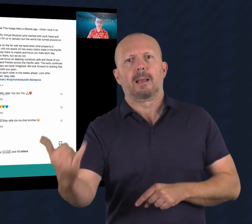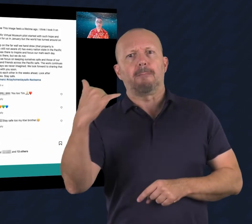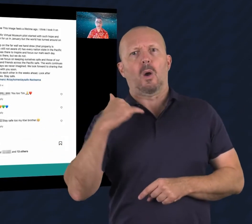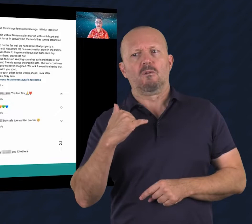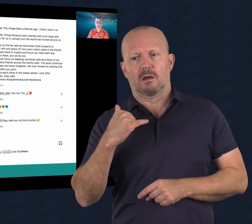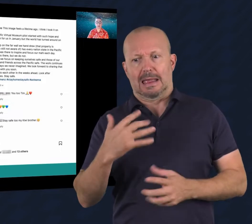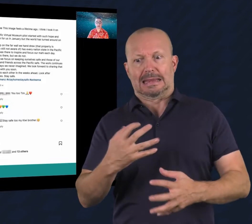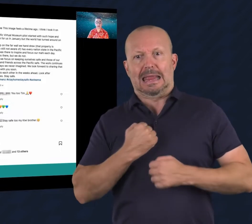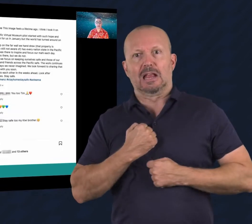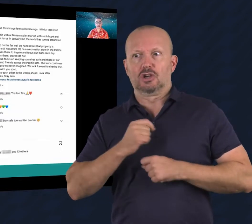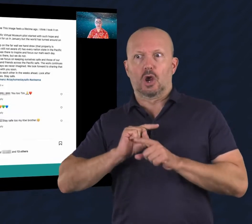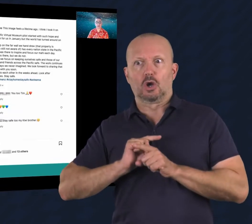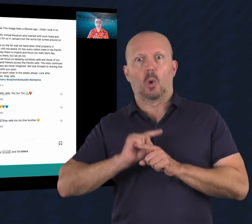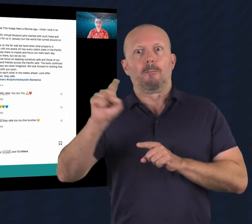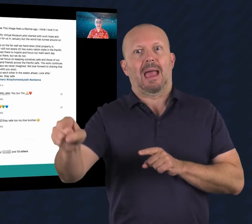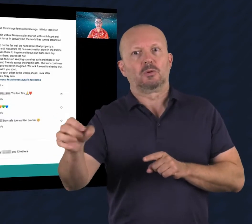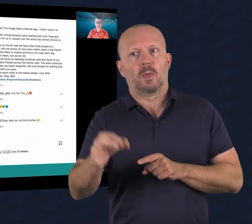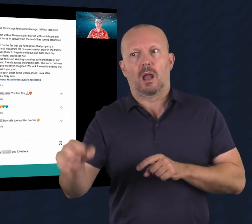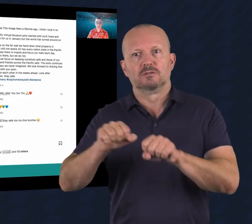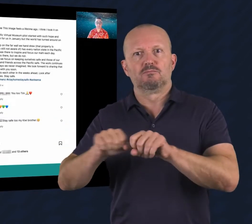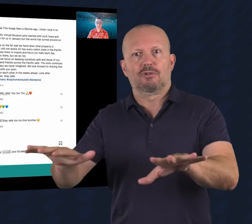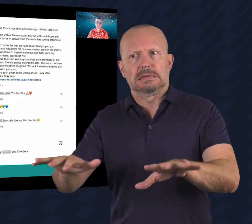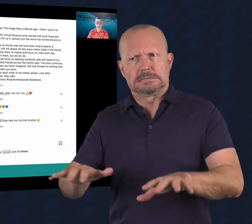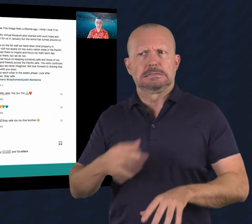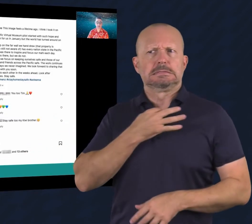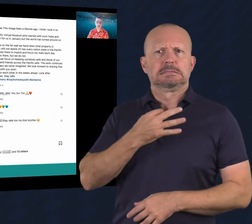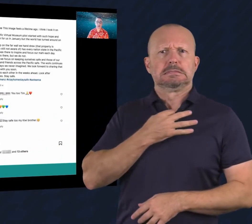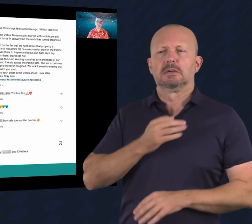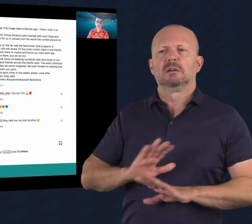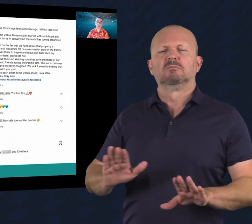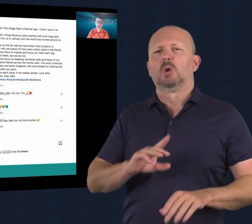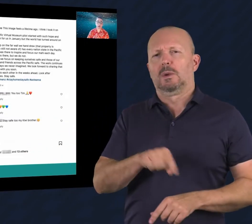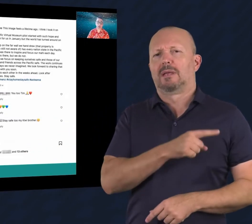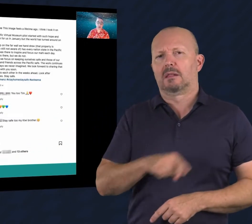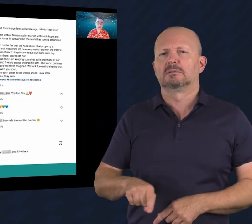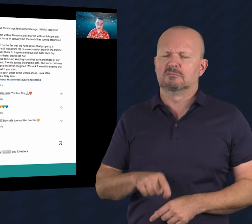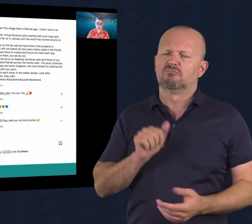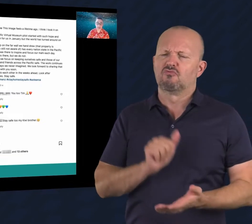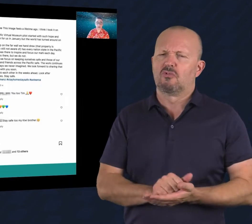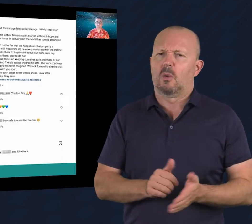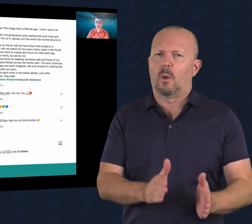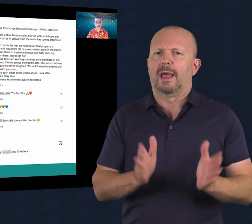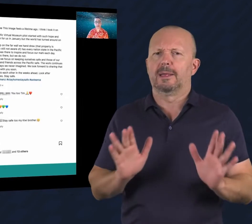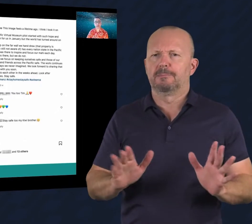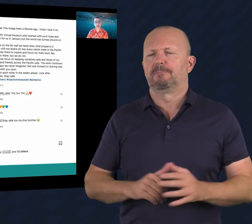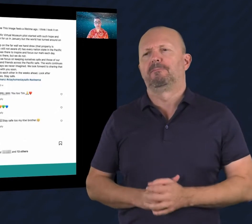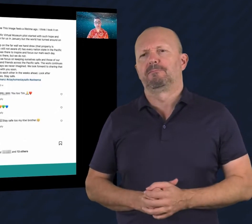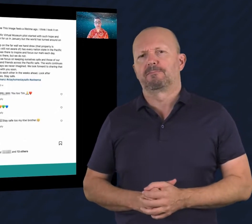were facing the looming uncertainty of COVID-19. This honouring of the people walking alongside us and recognising them in their places